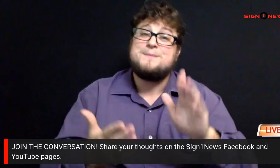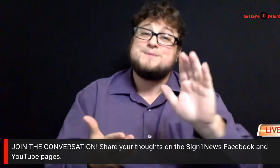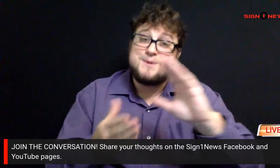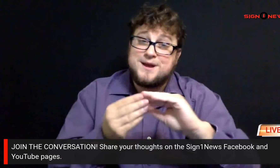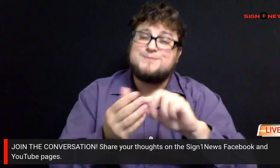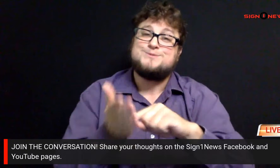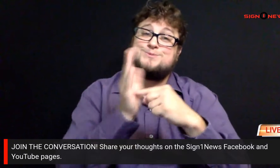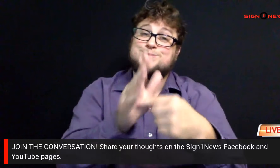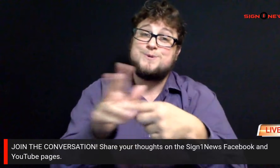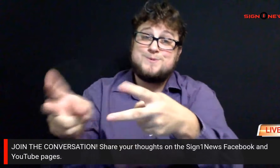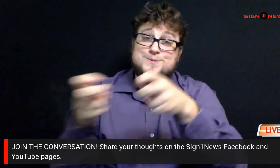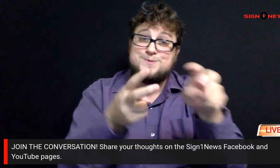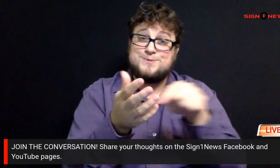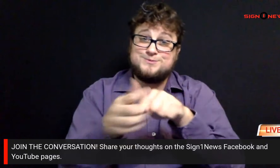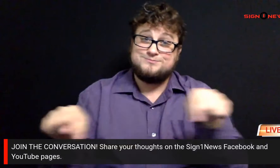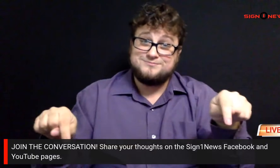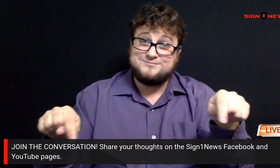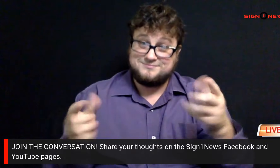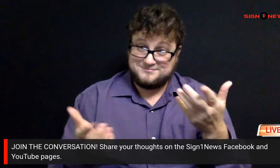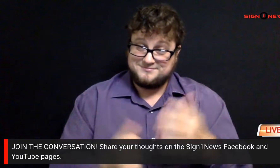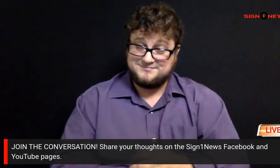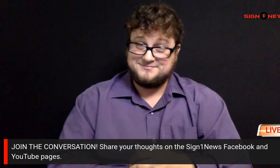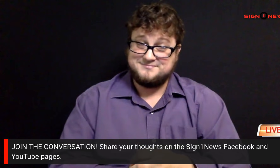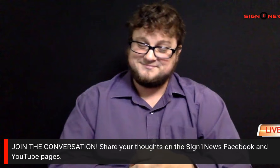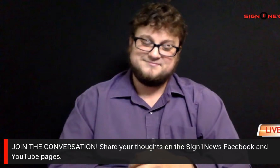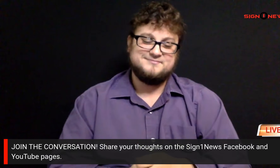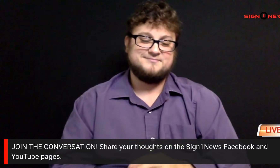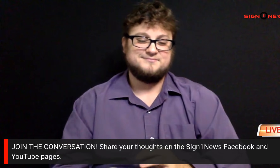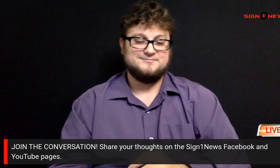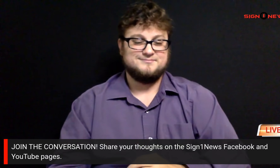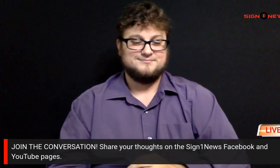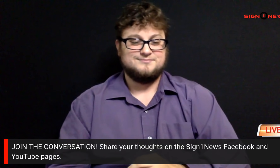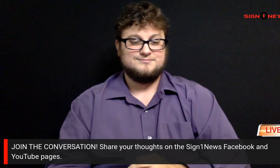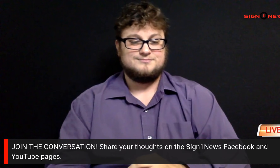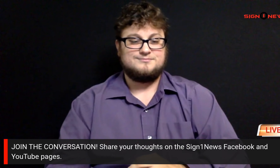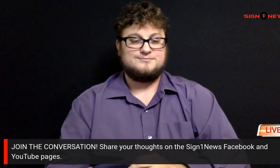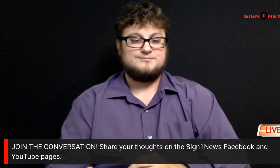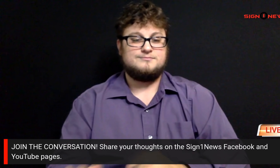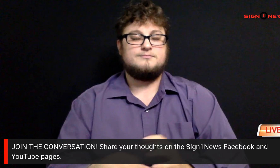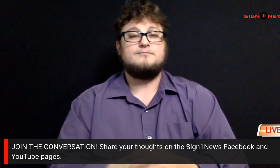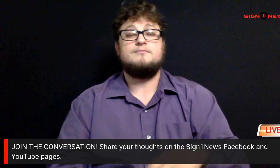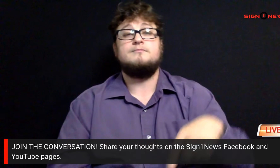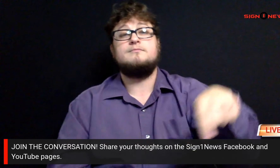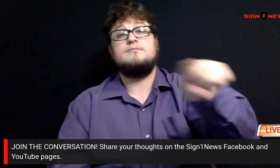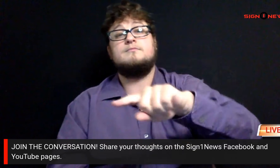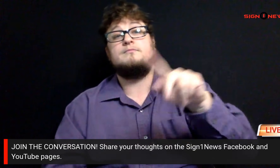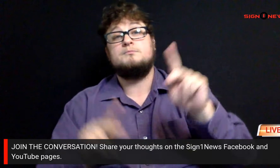live shows we might even share your comments